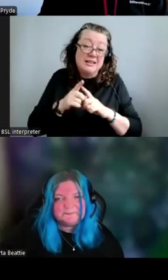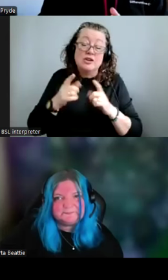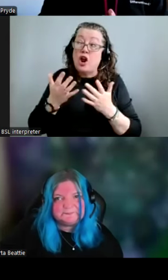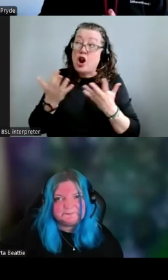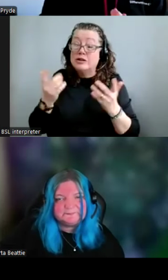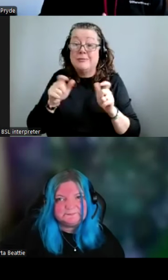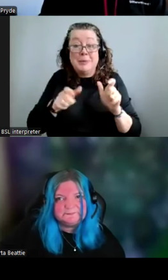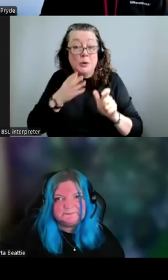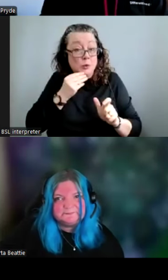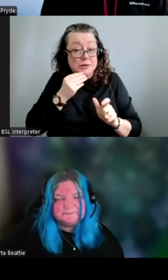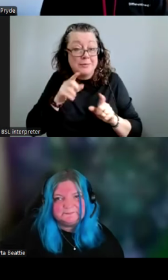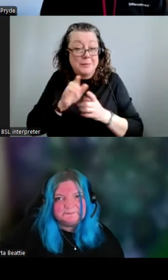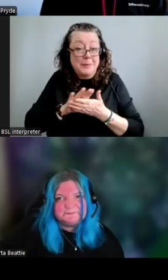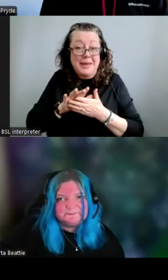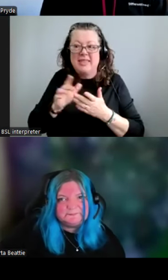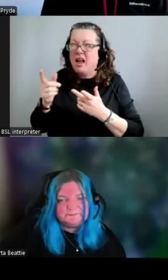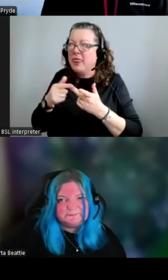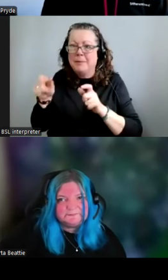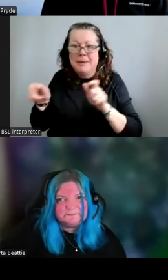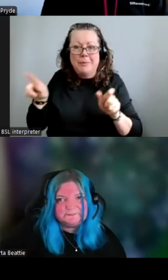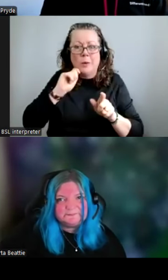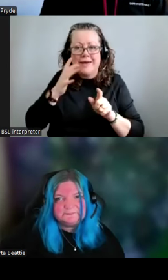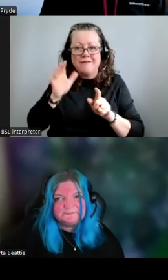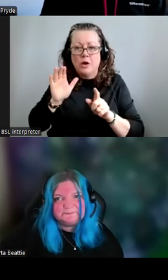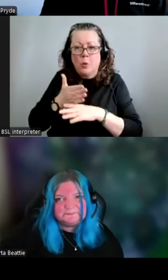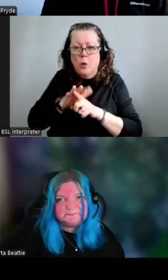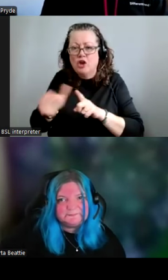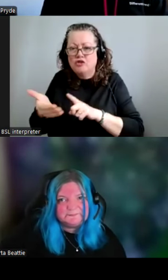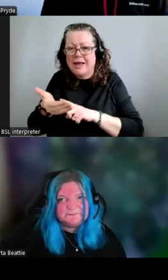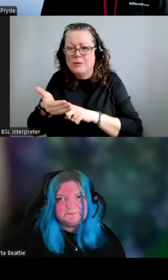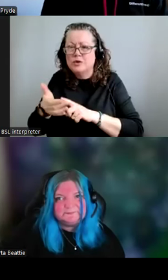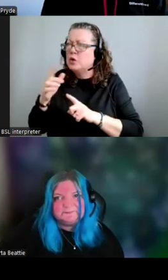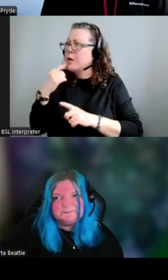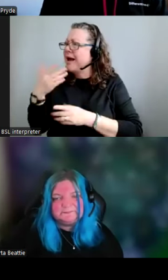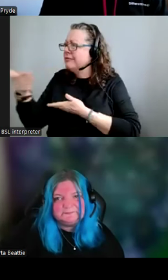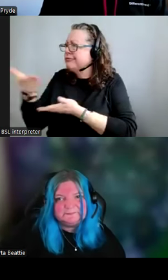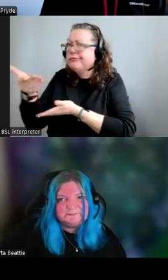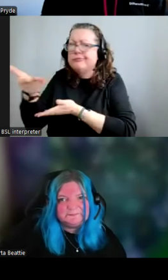When it comes to actually testing for a screen reader, you can just load up a Wix website and a browser and navigate